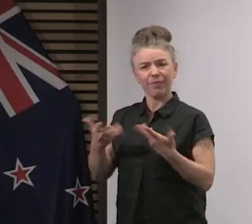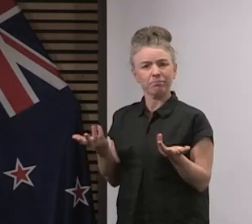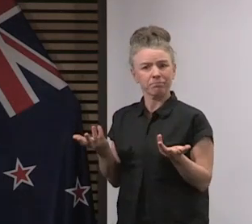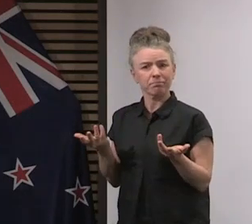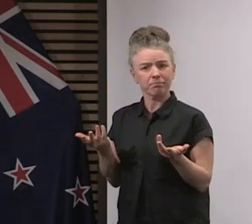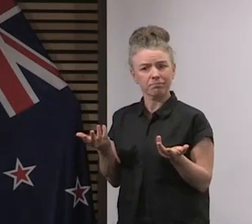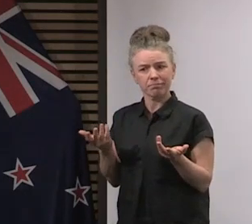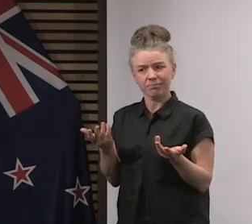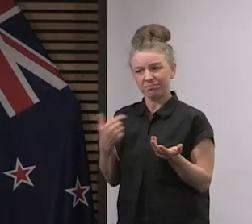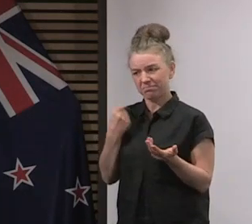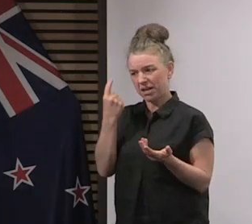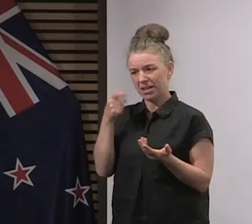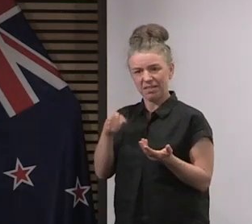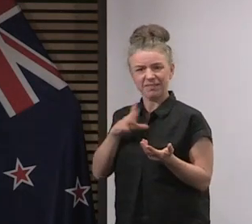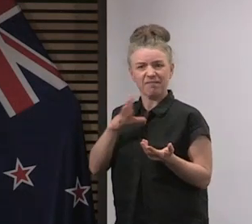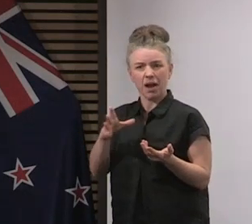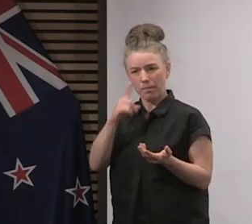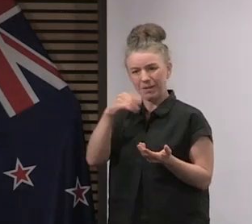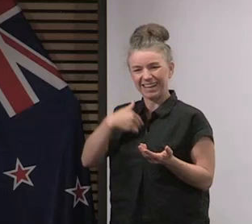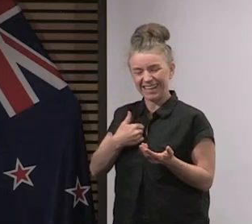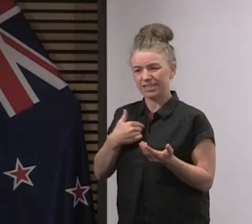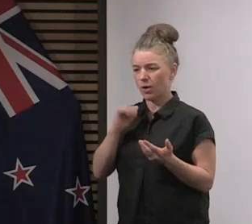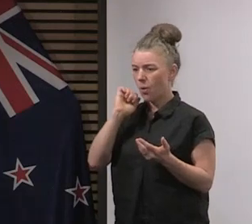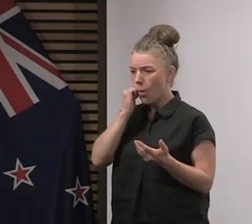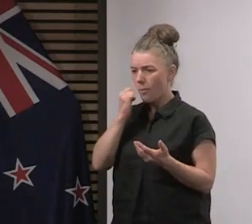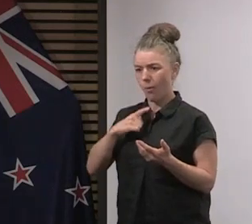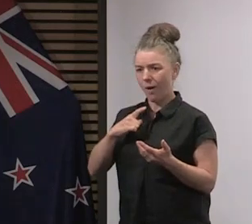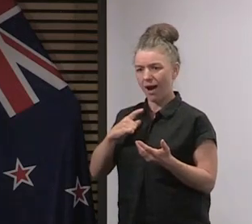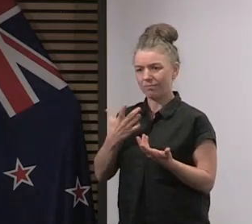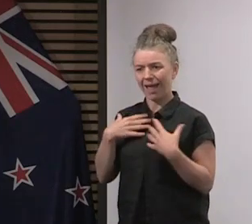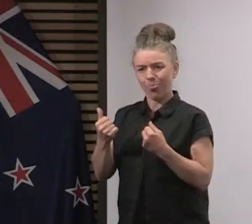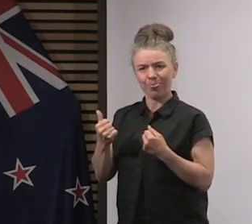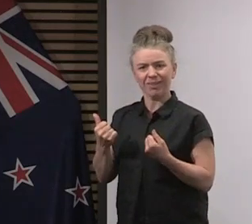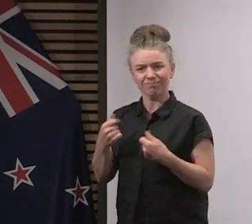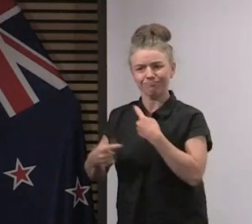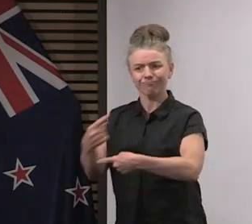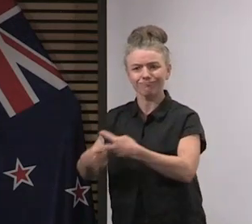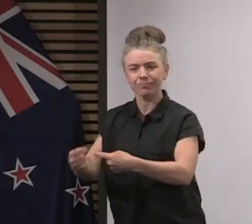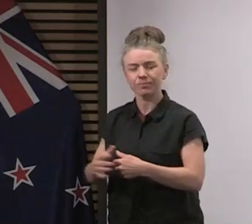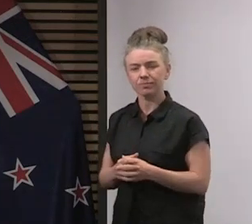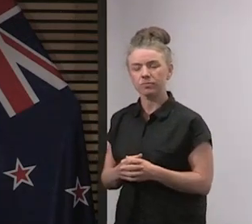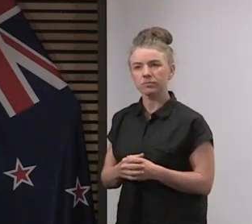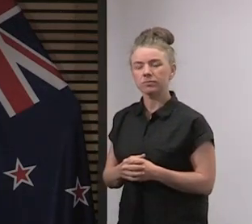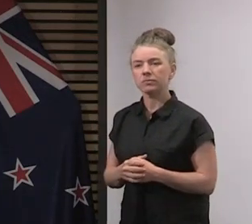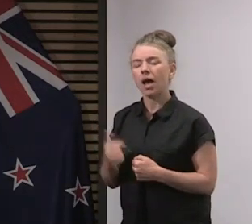at a couple myself, is that we are coming into winter and people need to be able to ensure they have appropriate